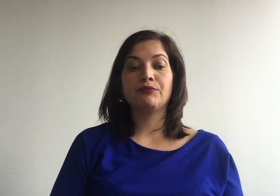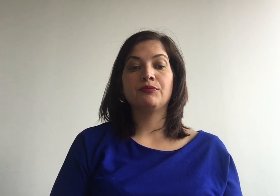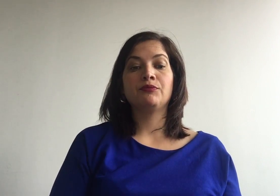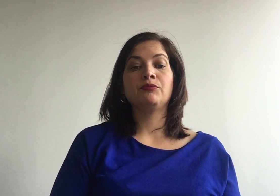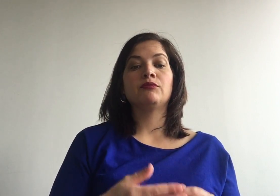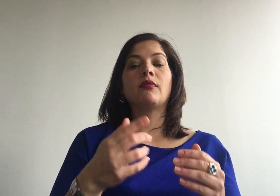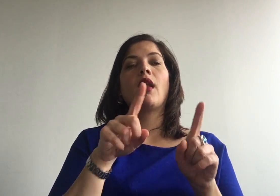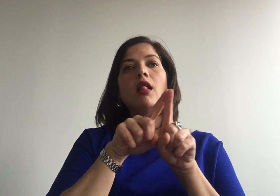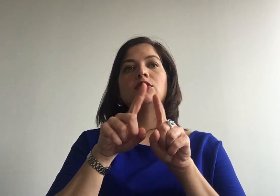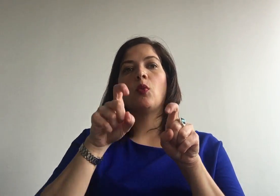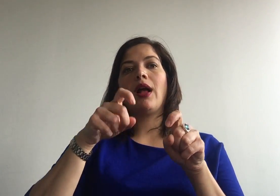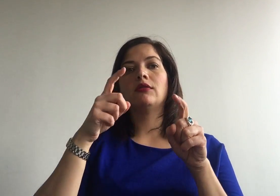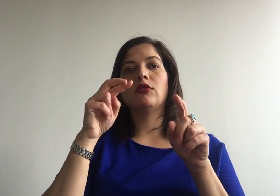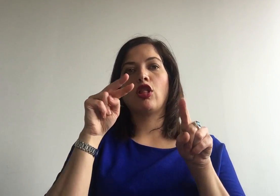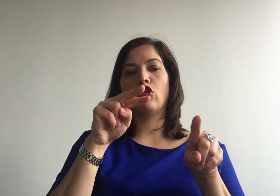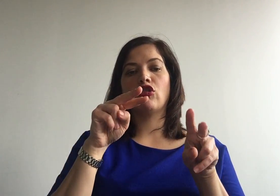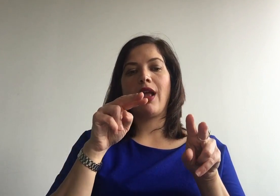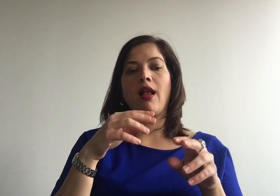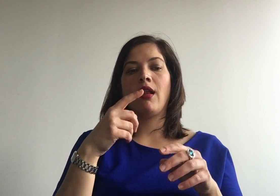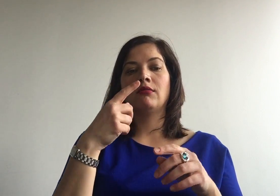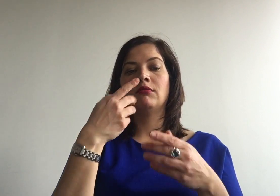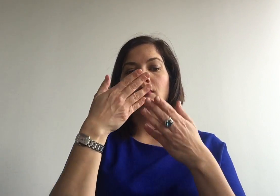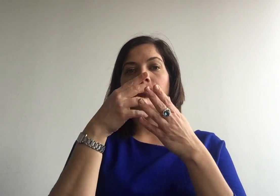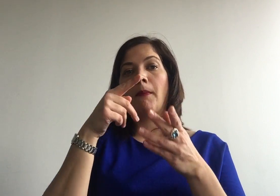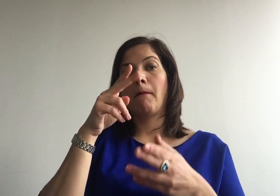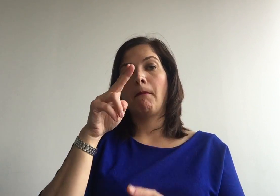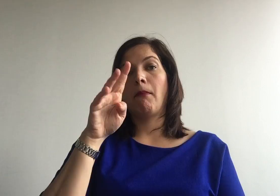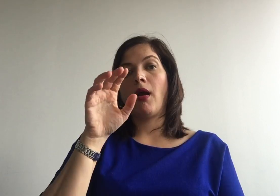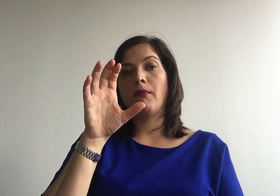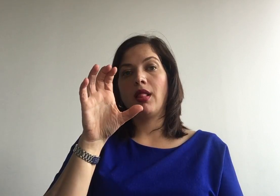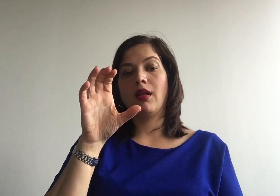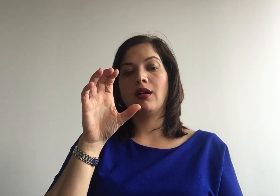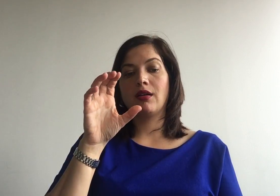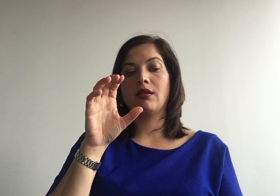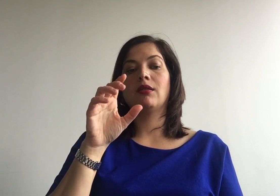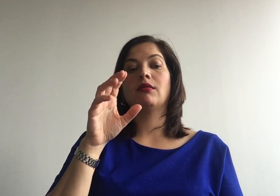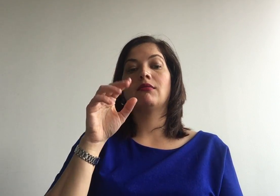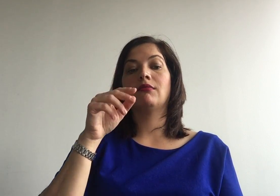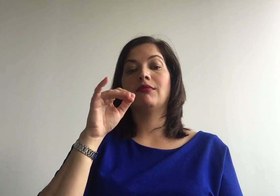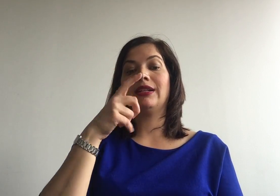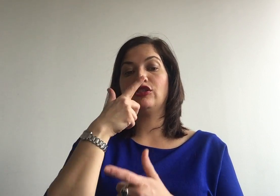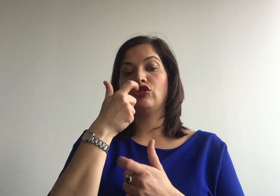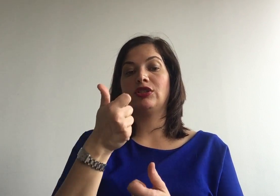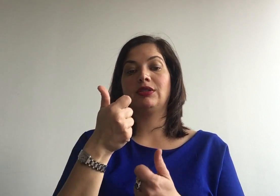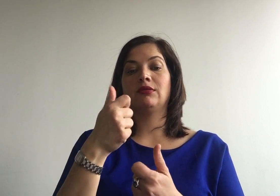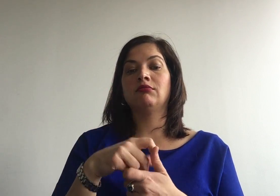The Court looked at whether this is in the public interest.